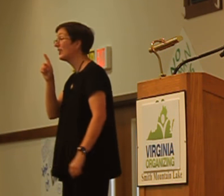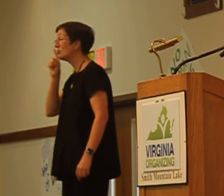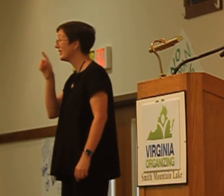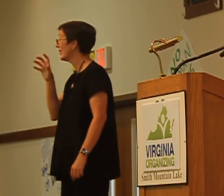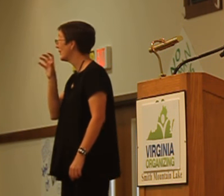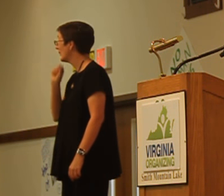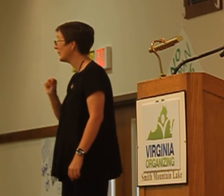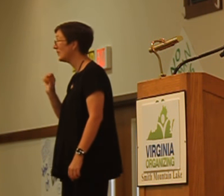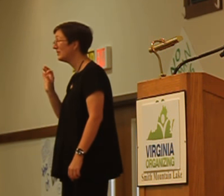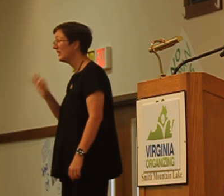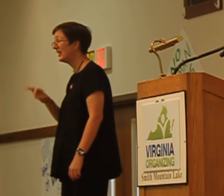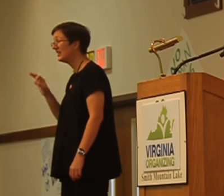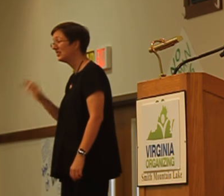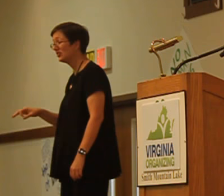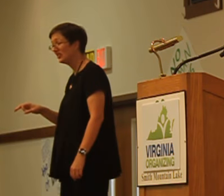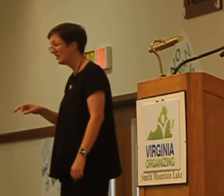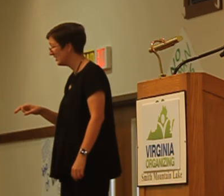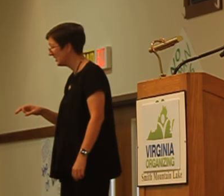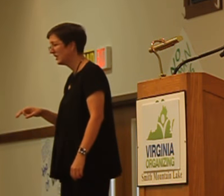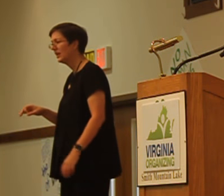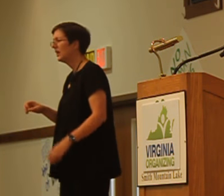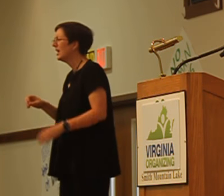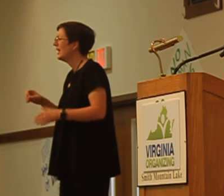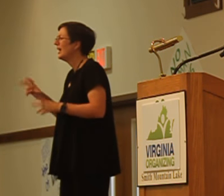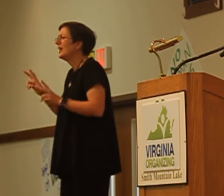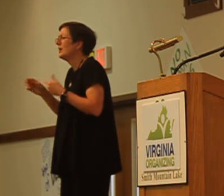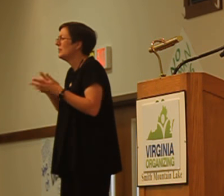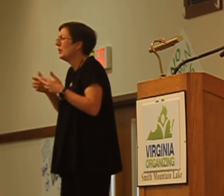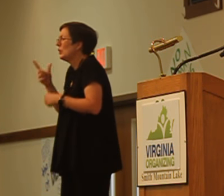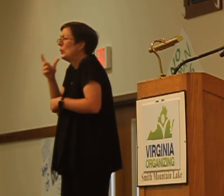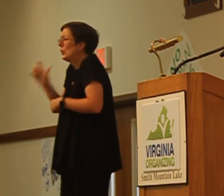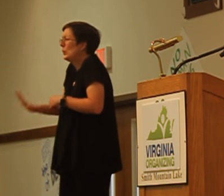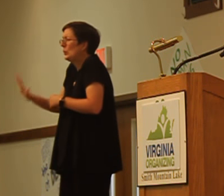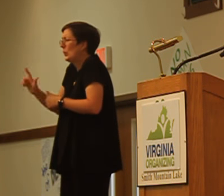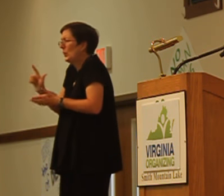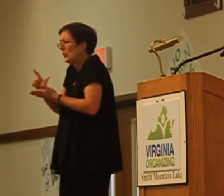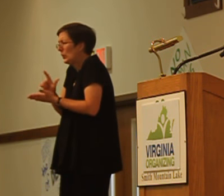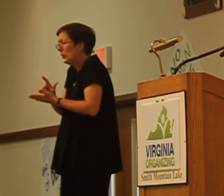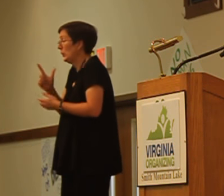that it doesn't matter who your attorney is or who you are,